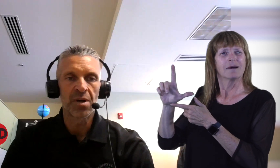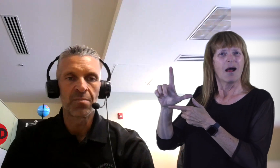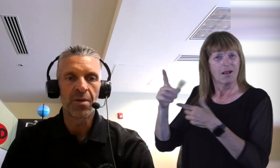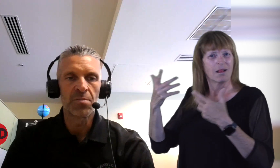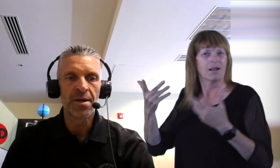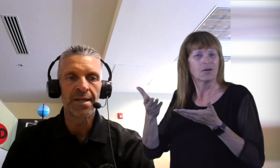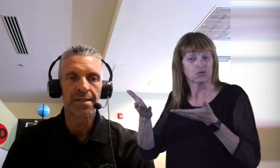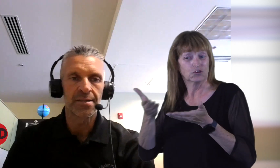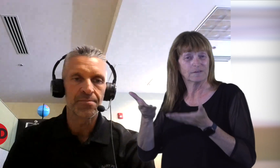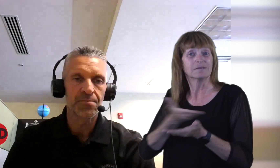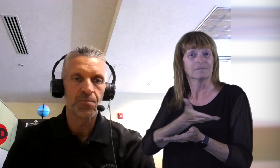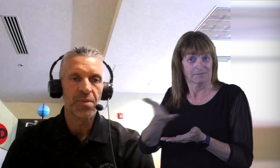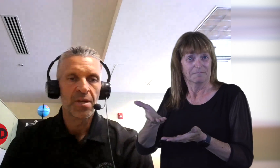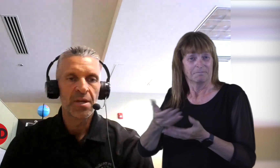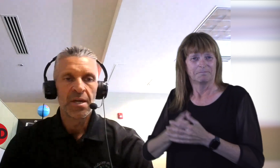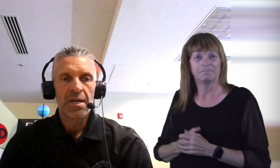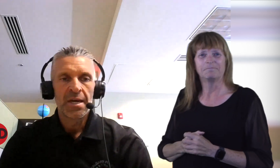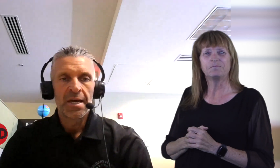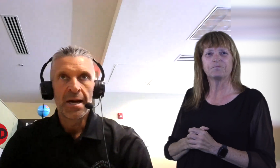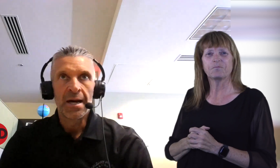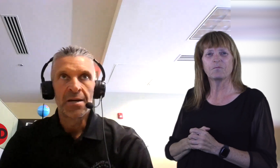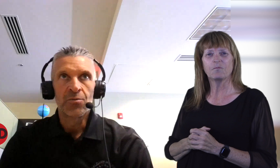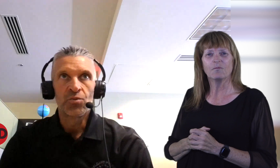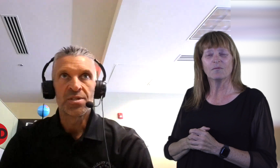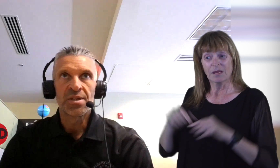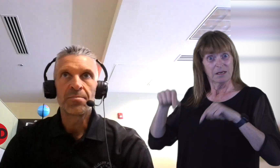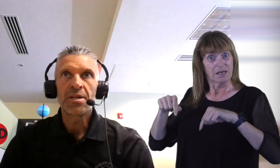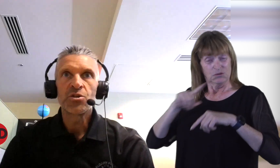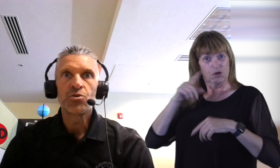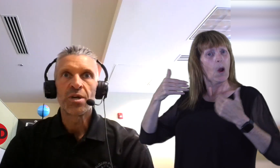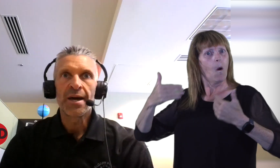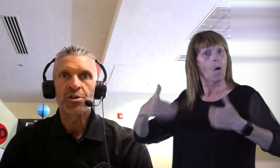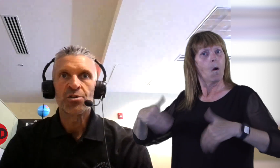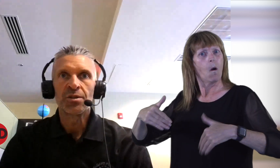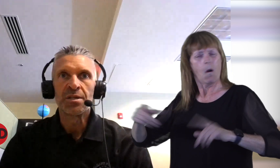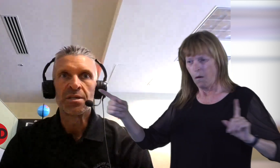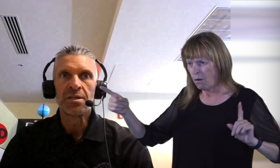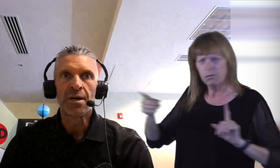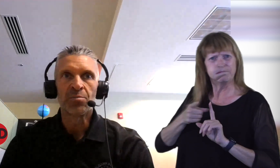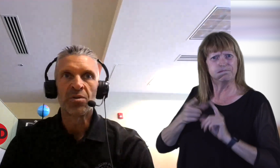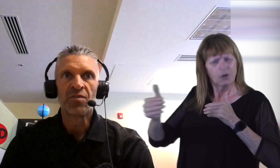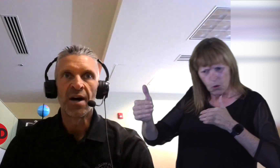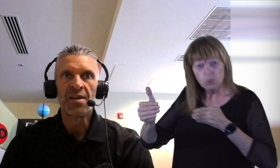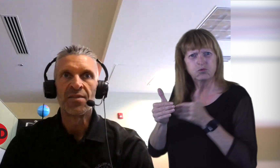with somebody who can actually provide that American Sign Language